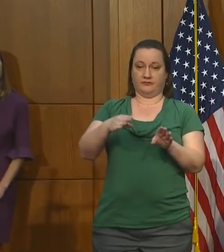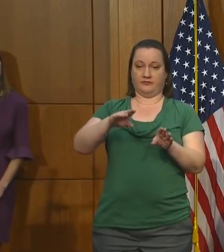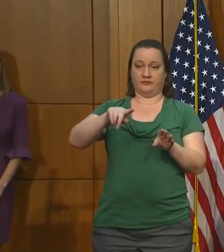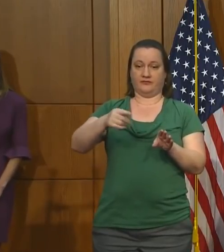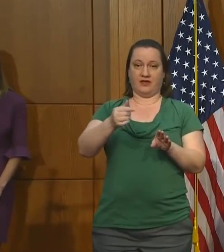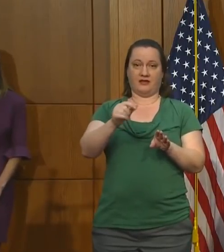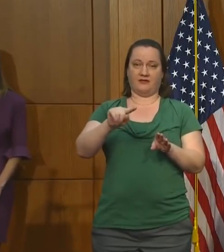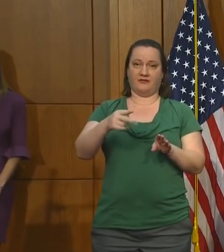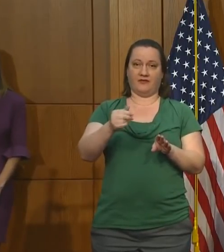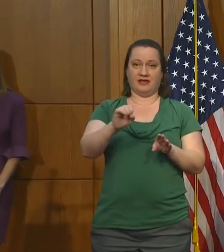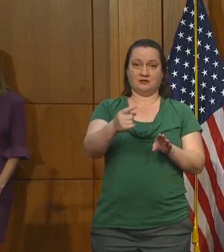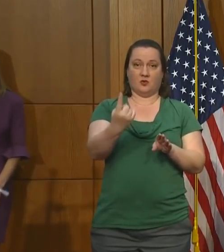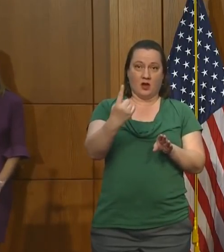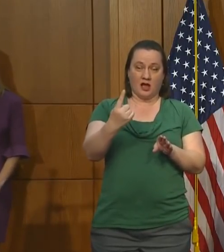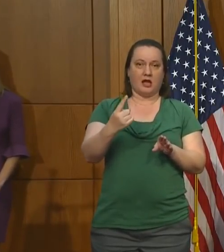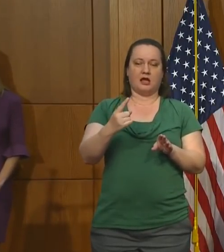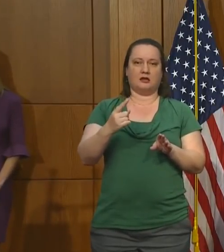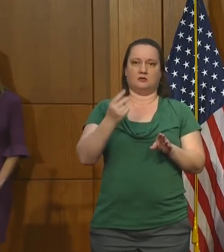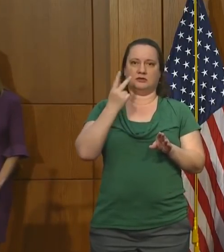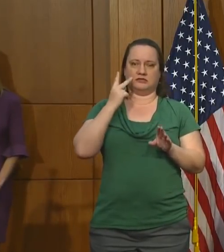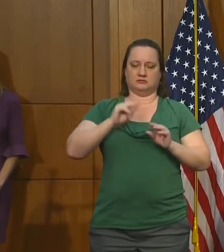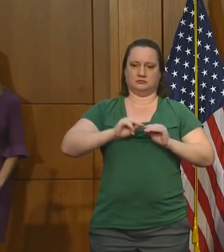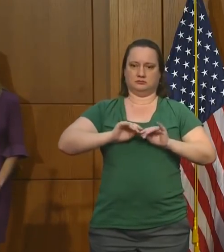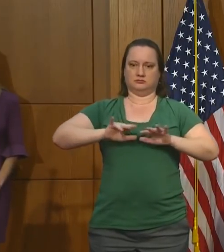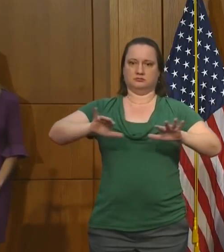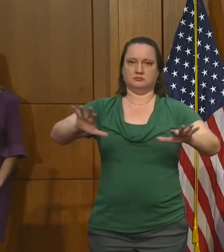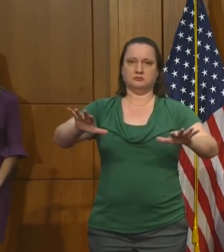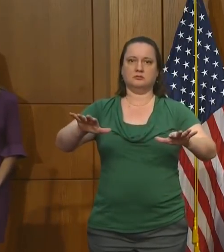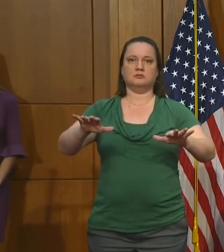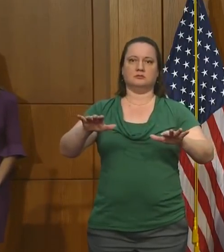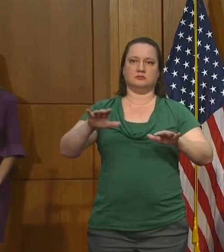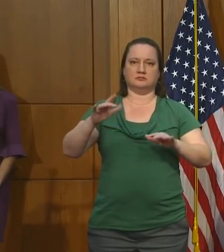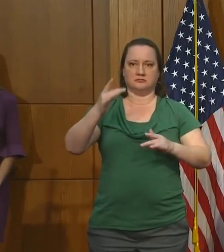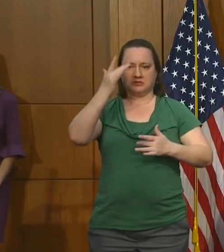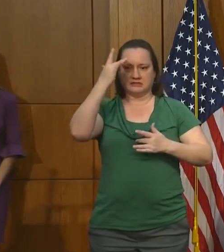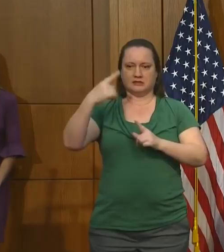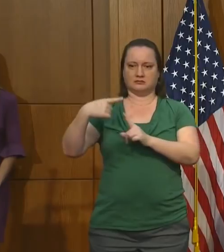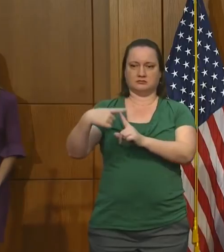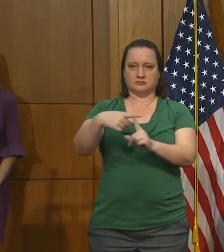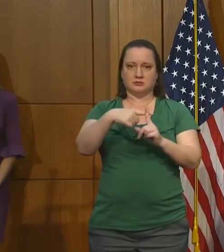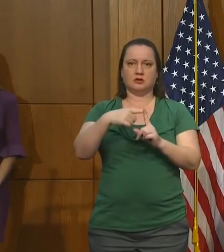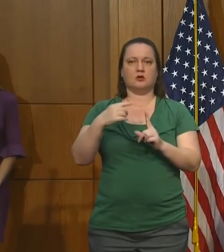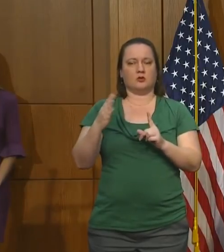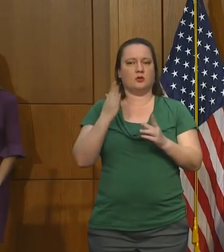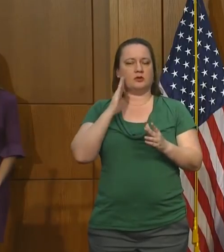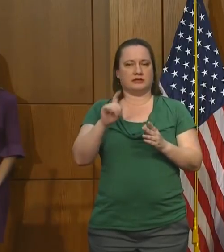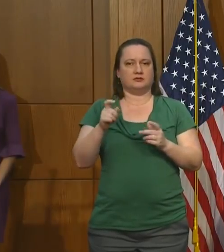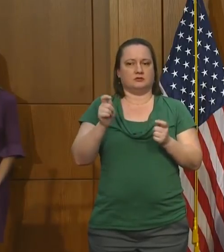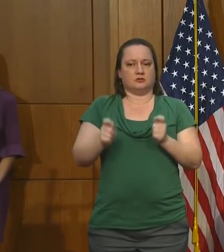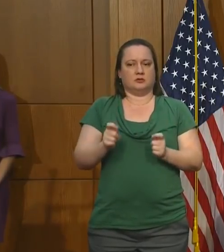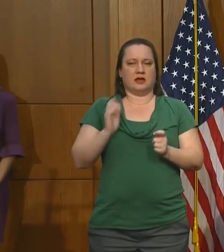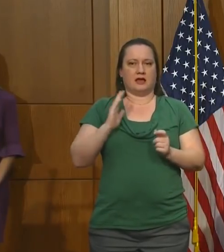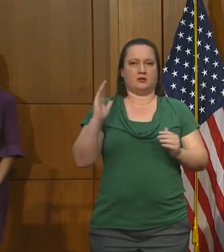FOLLOWING THAT DATA VERY VERY CLOSELY- BUT SHOULD THESE NUMBERS OF GO IN DIRECTIONS THAT WE'RE NOT COMFORTABLE WITH THEN OBVIOUSLY WE'LL WE'LL BE